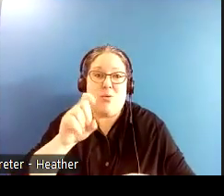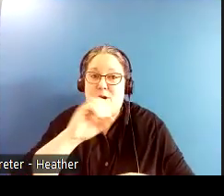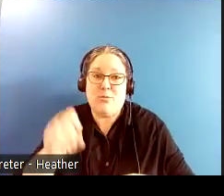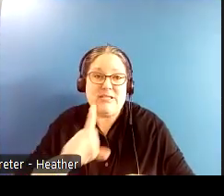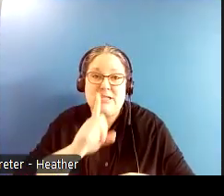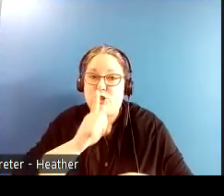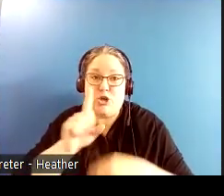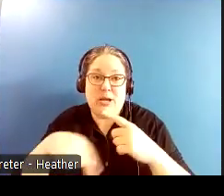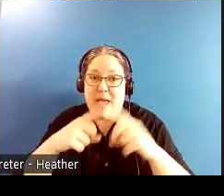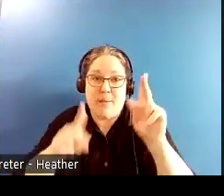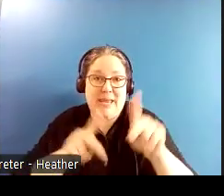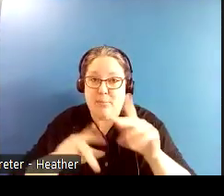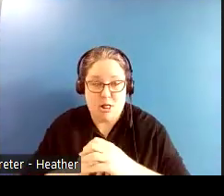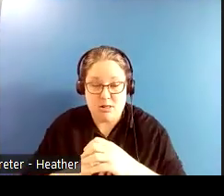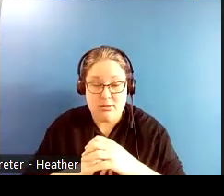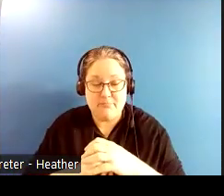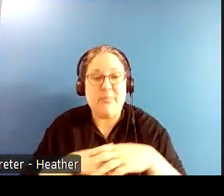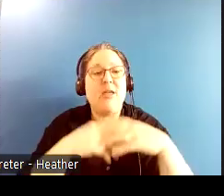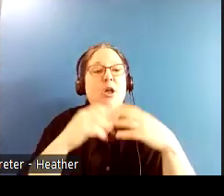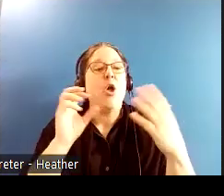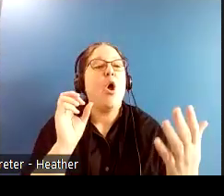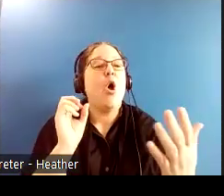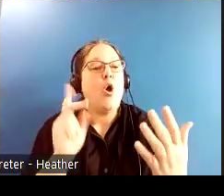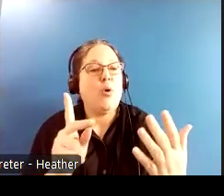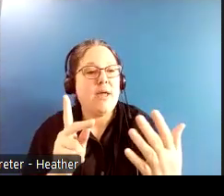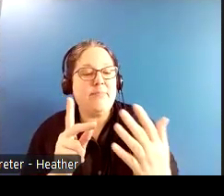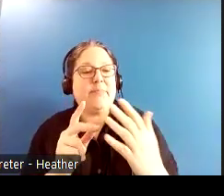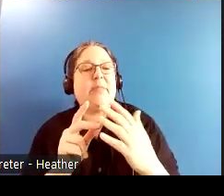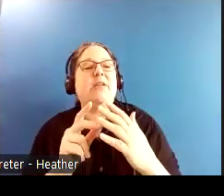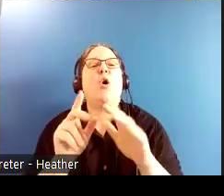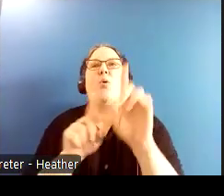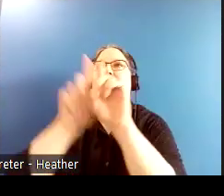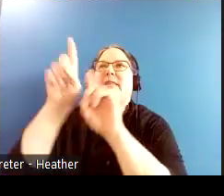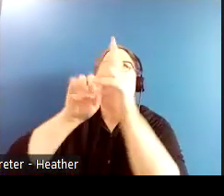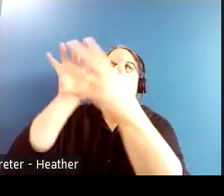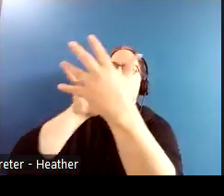So after Ketta the astronomer gets bored by all of this work that he's doing uh figuring out humans